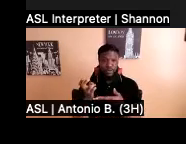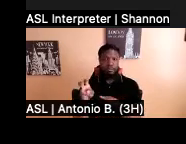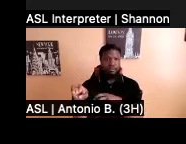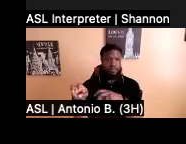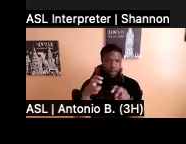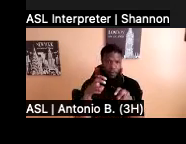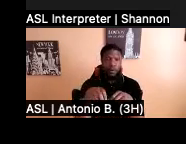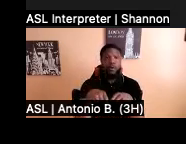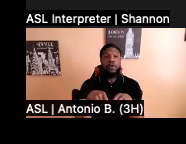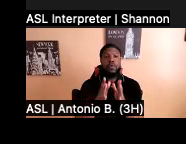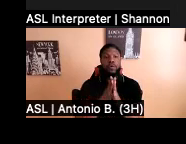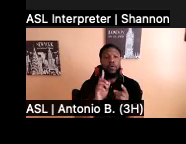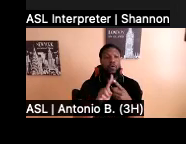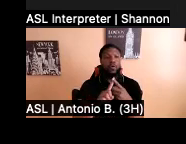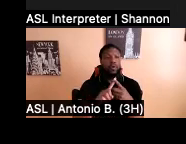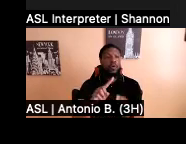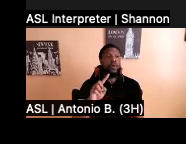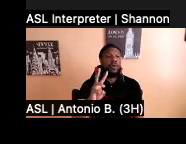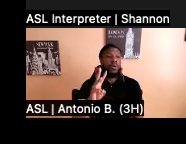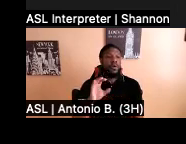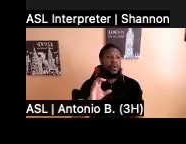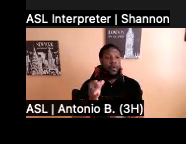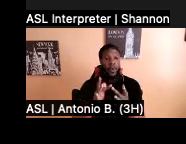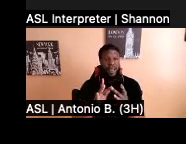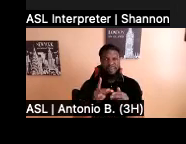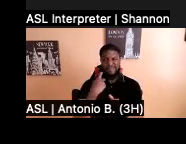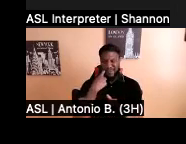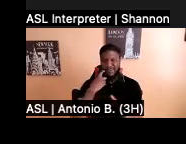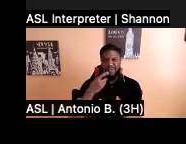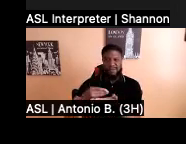we just received funds for this service, and began using it this past semester.